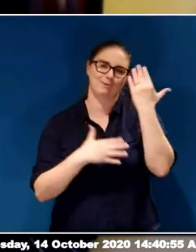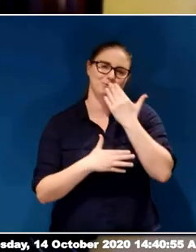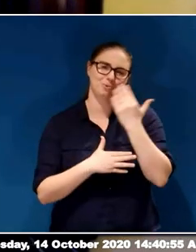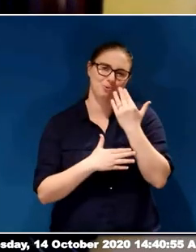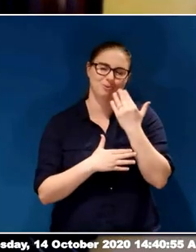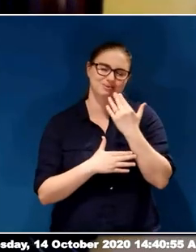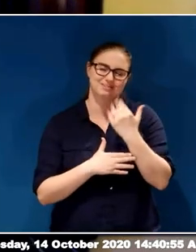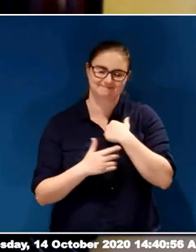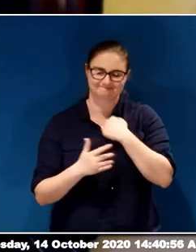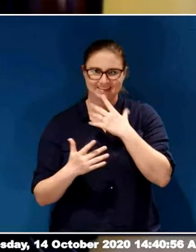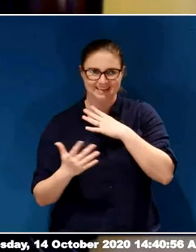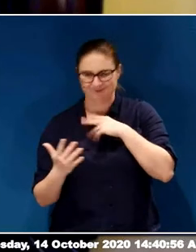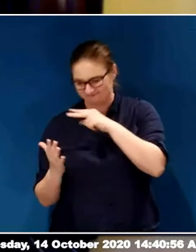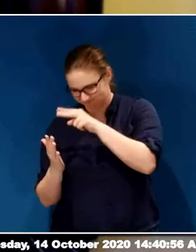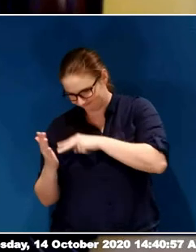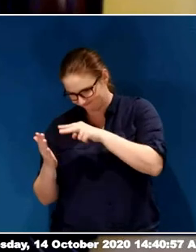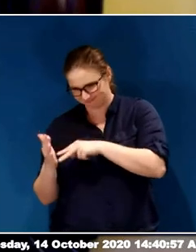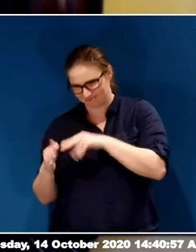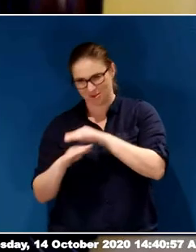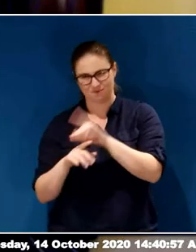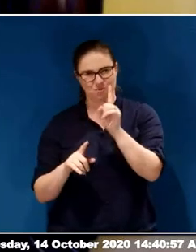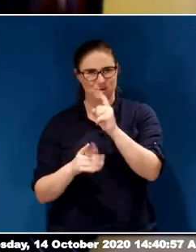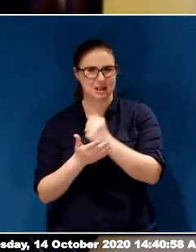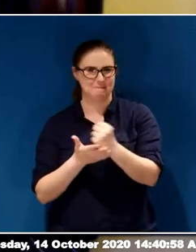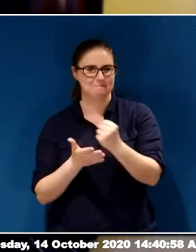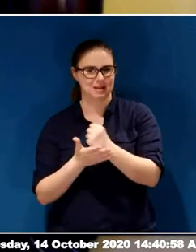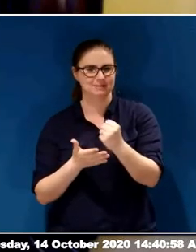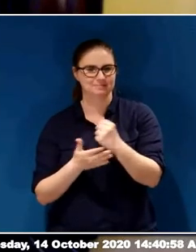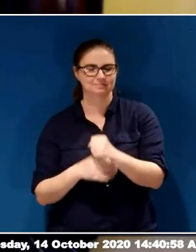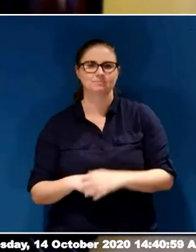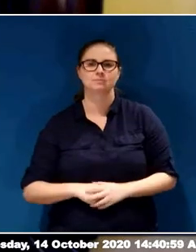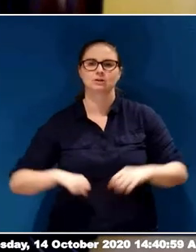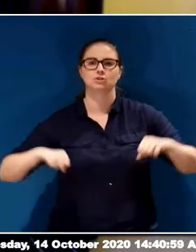The great State of Vermont, which of course is the centre of United